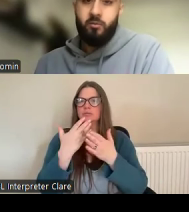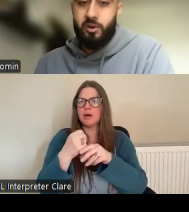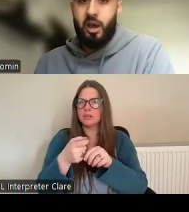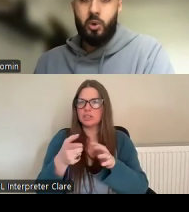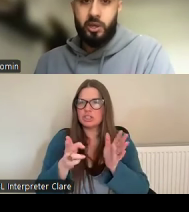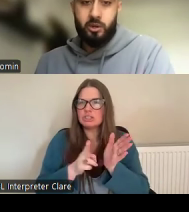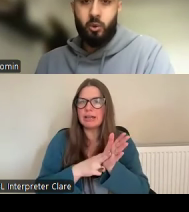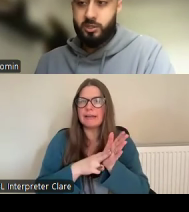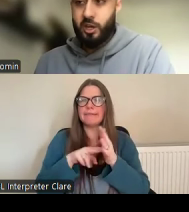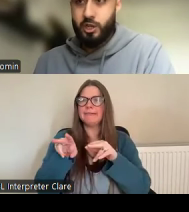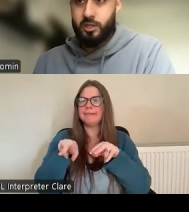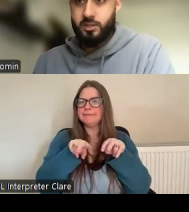For now, we're going to go with search ads.